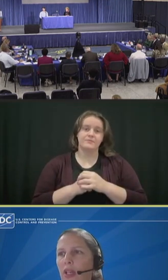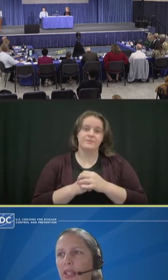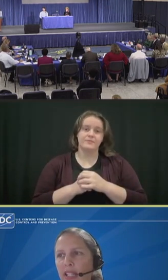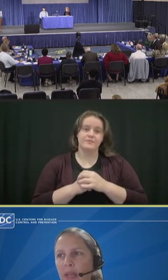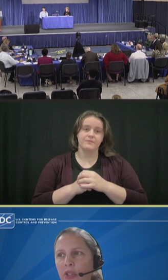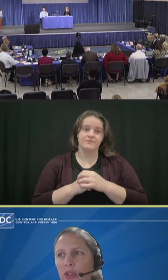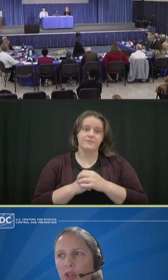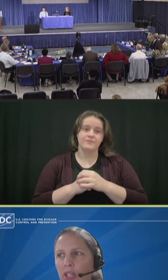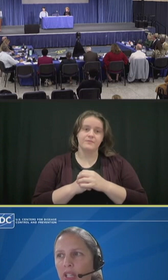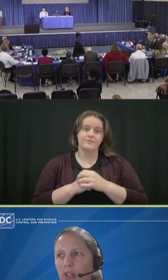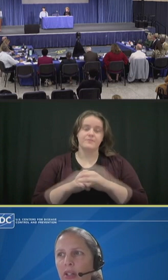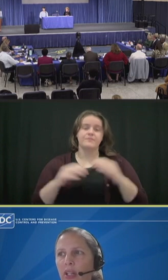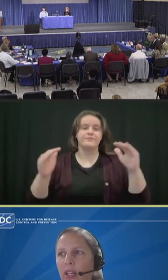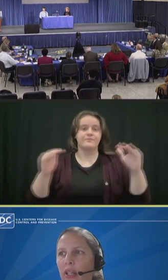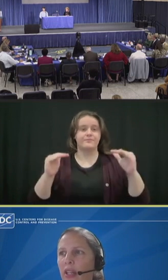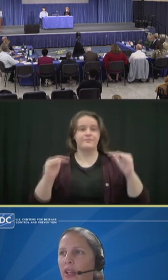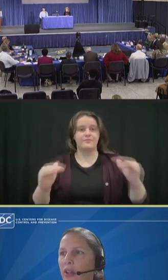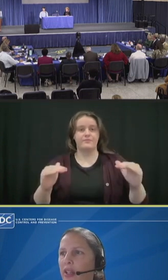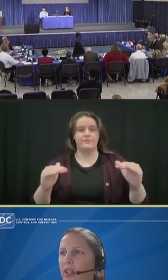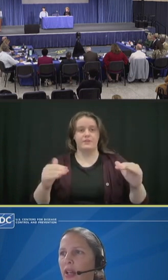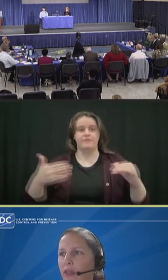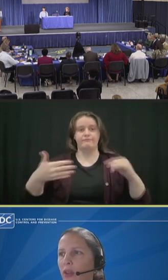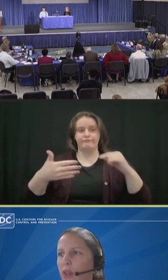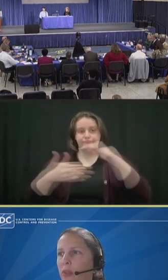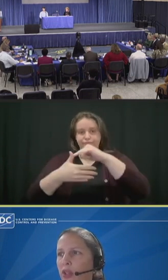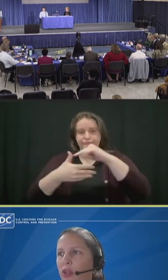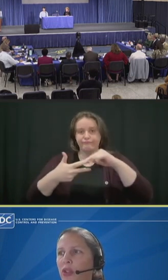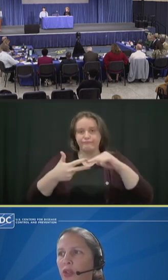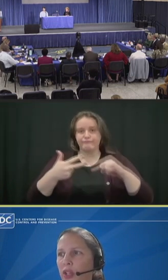The steps are shown here. And there is, of course, maternal screening